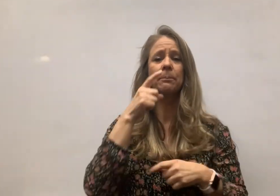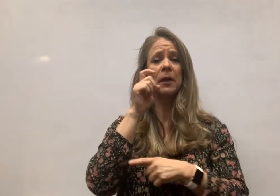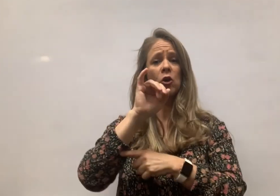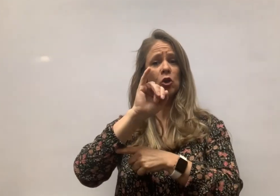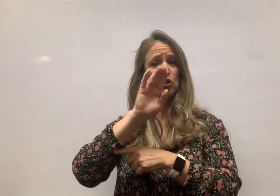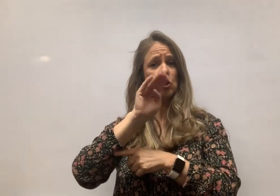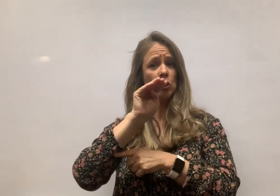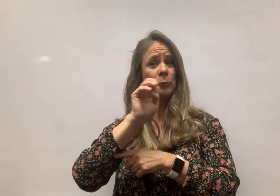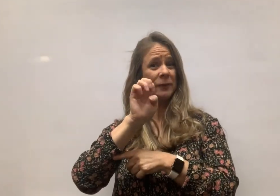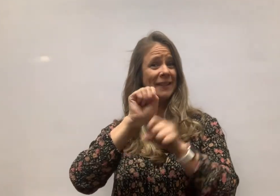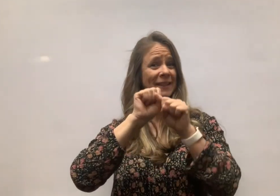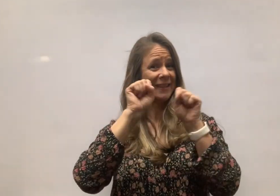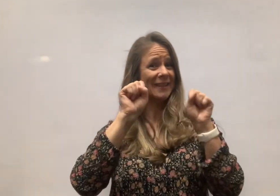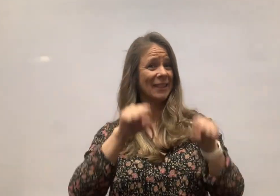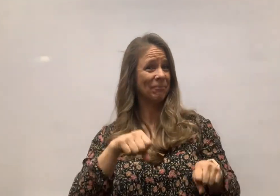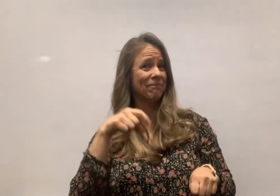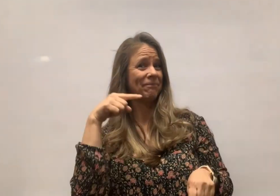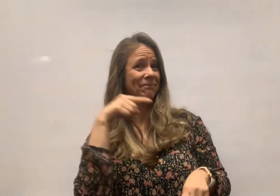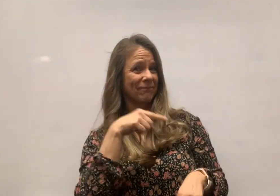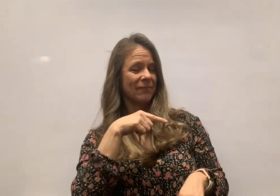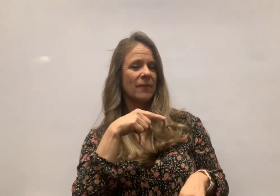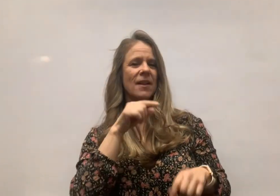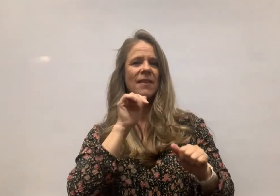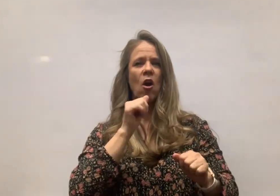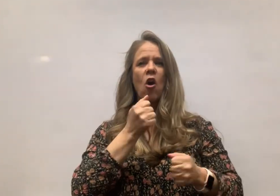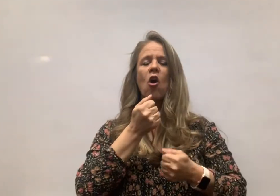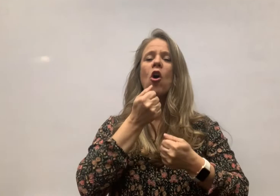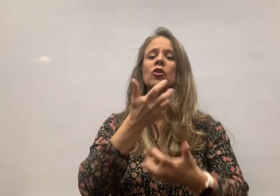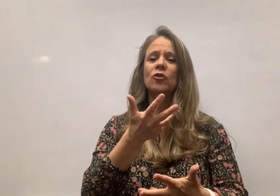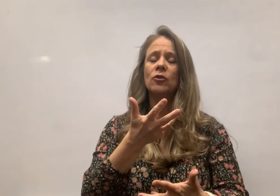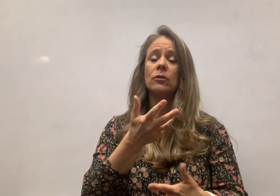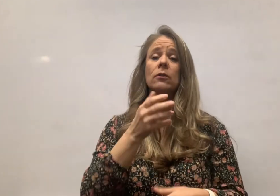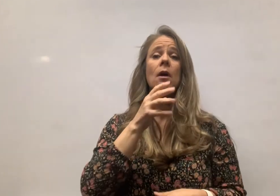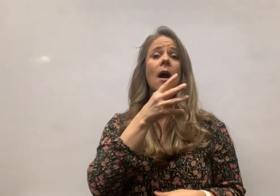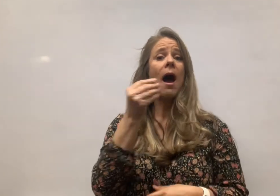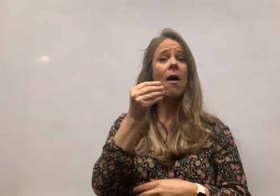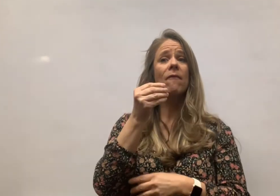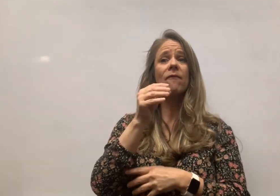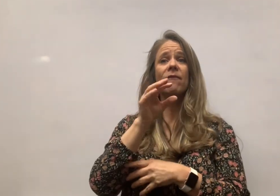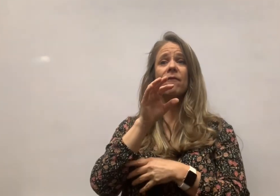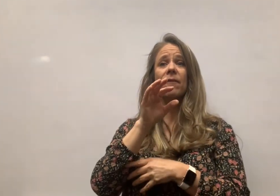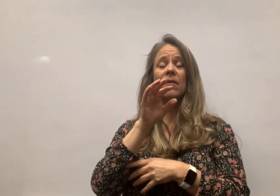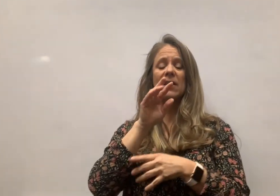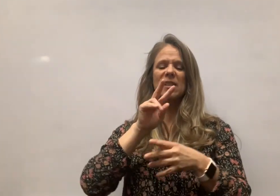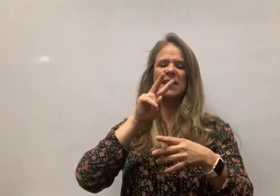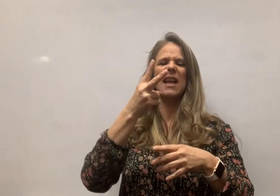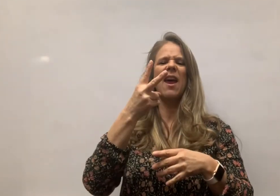From there, it is second-most common type of psoriasis